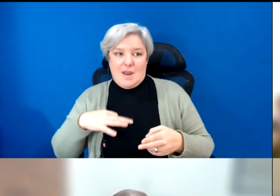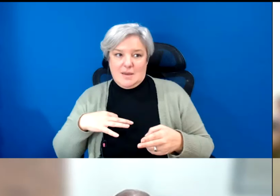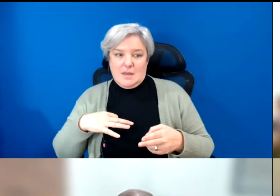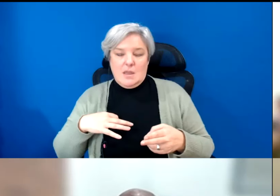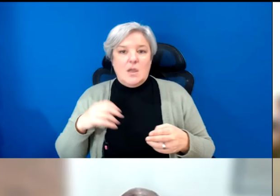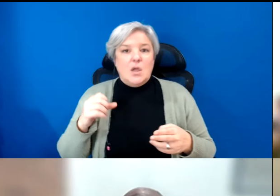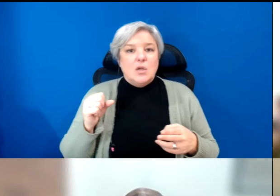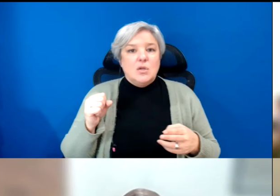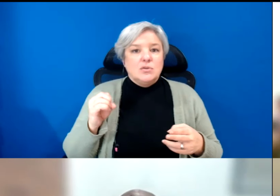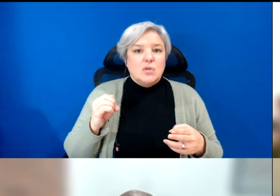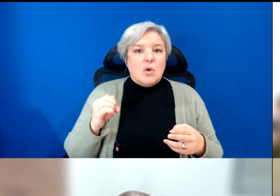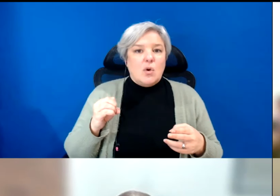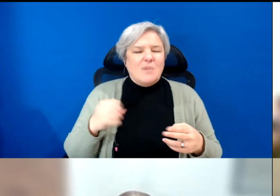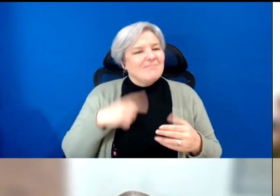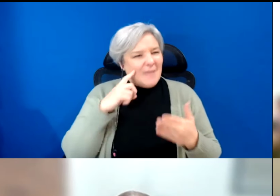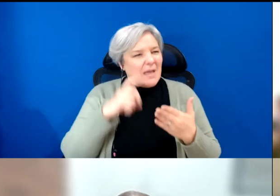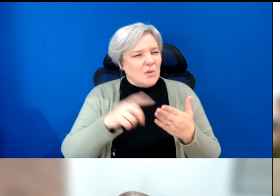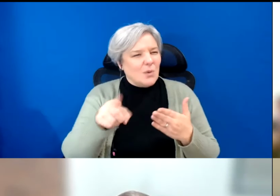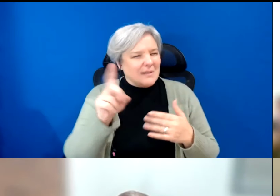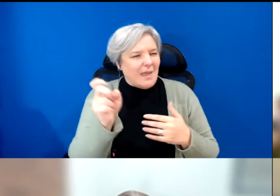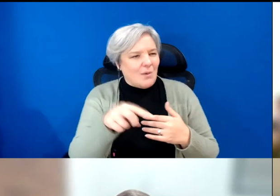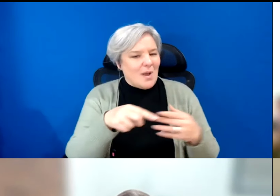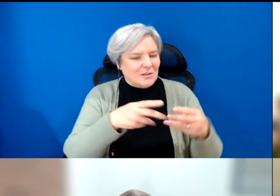But yeah, I saw that question a couple of times when there's a cross